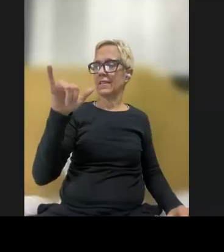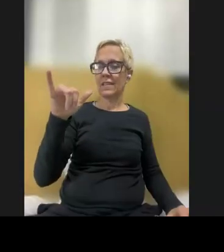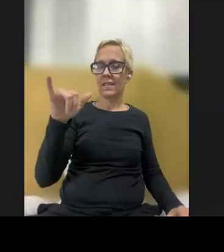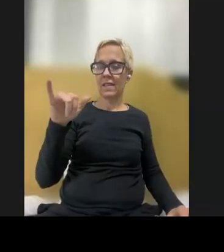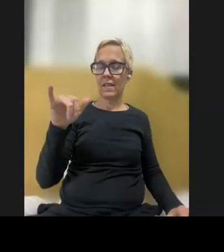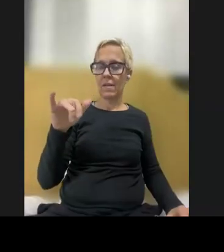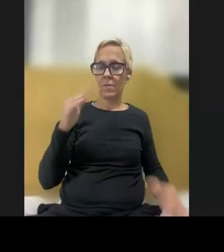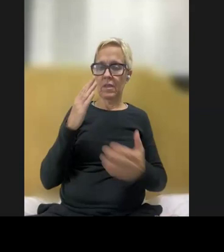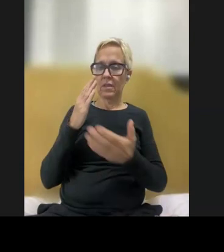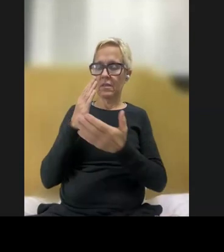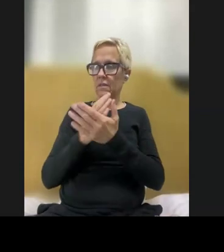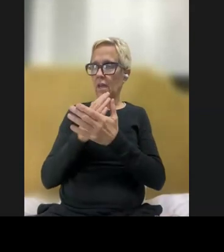Anything else that you want to know that lights my fire?